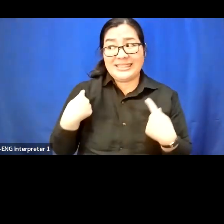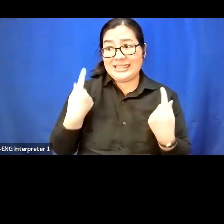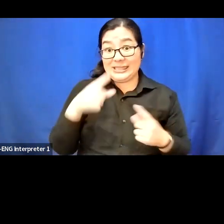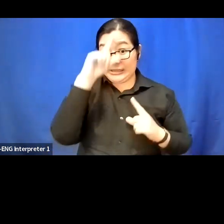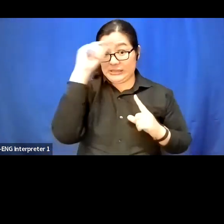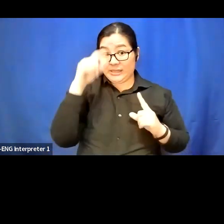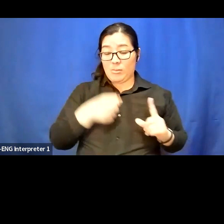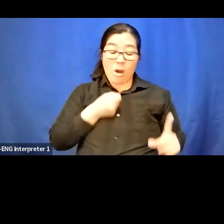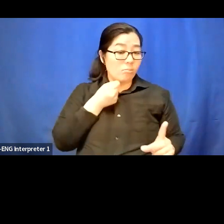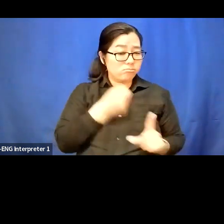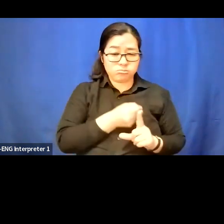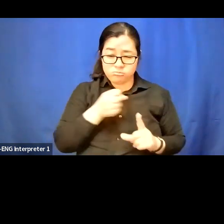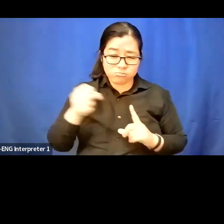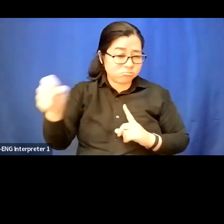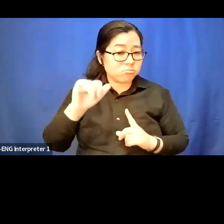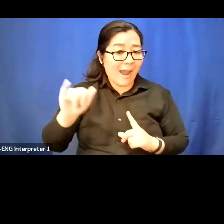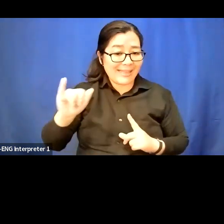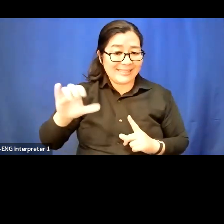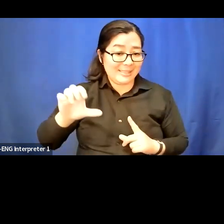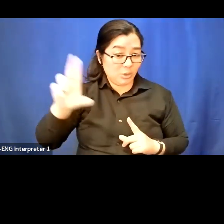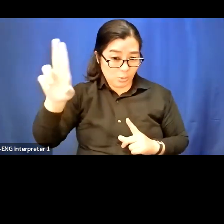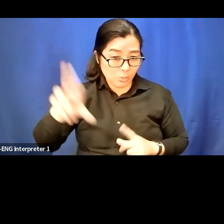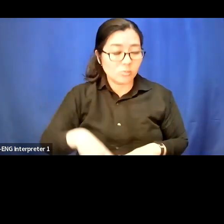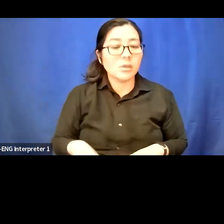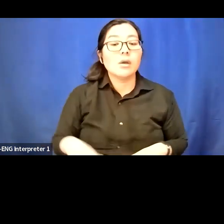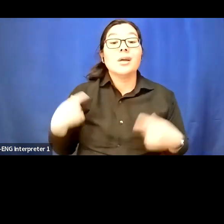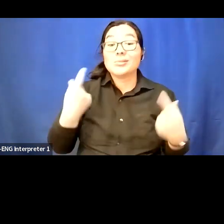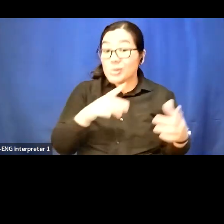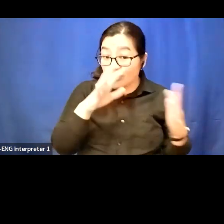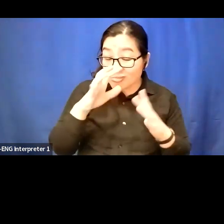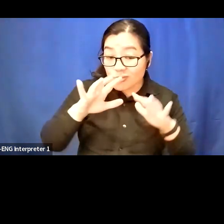She's been, of course, writing about many of these experiences,